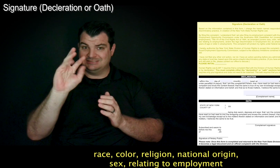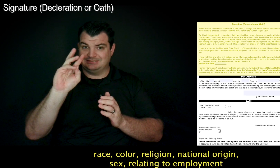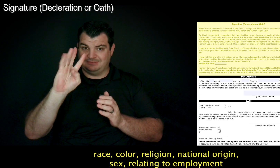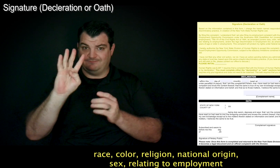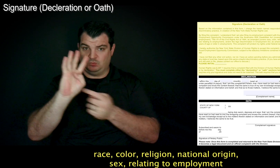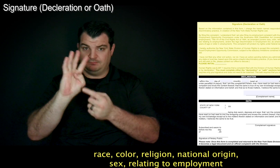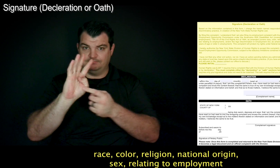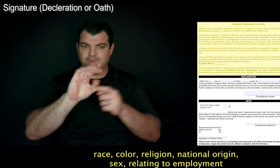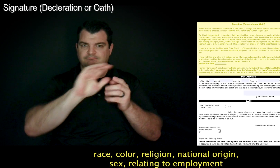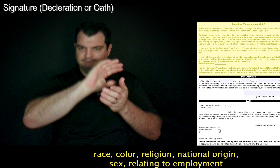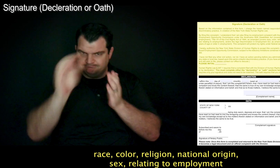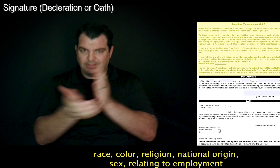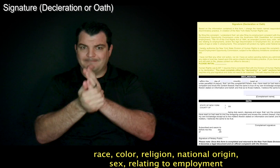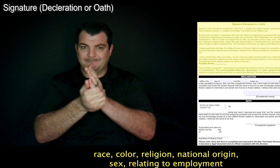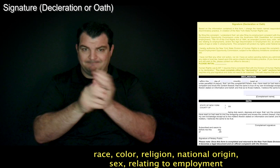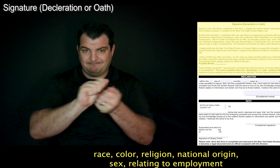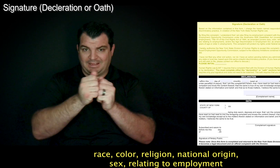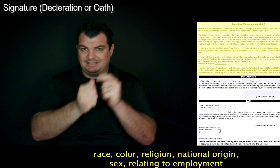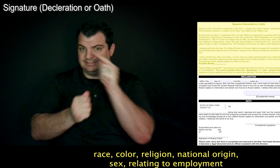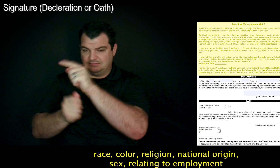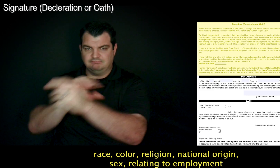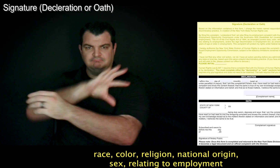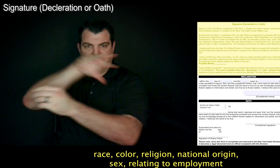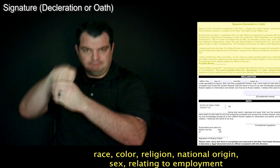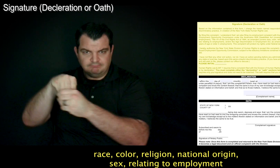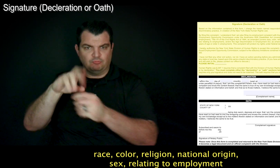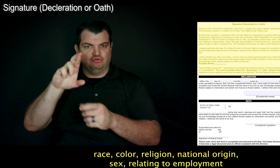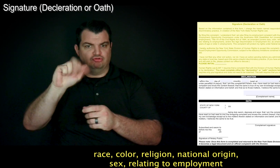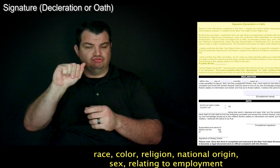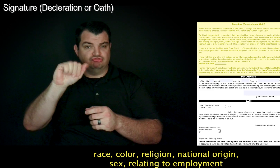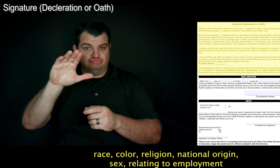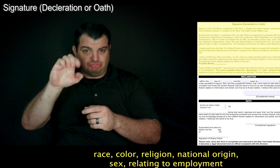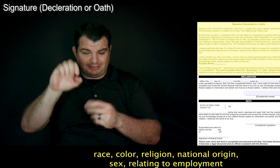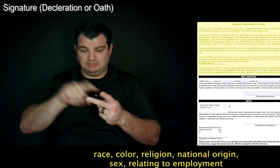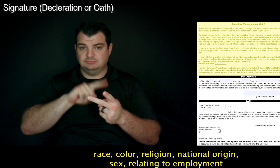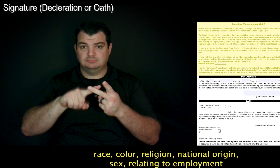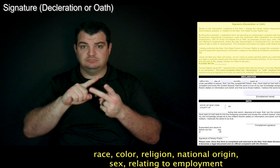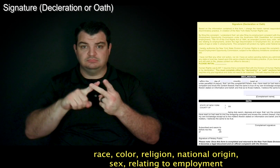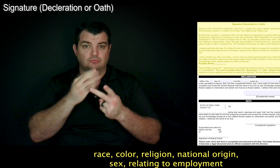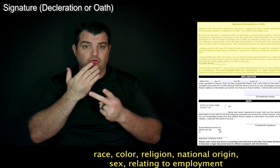race, color, religion, national origin, sex, relating to employment